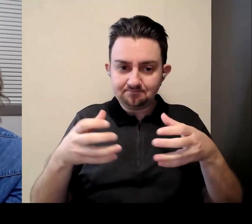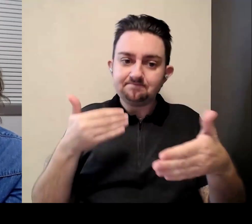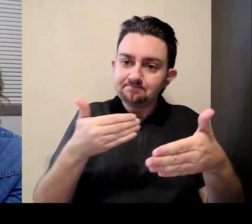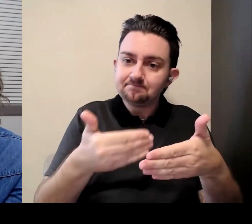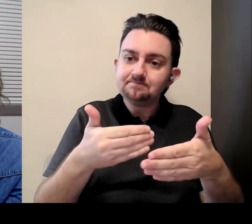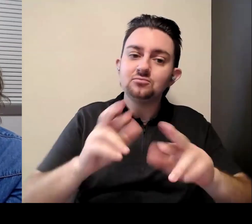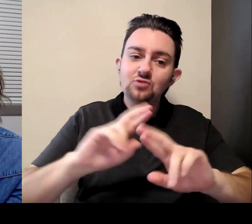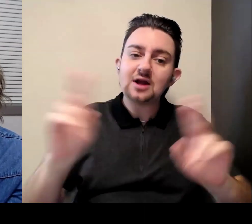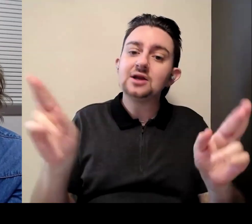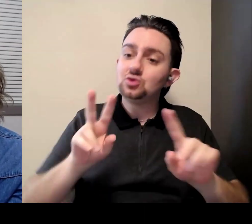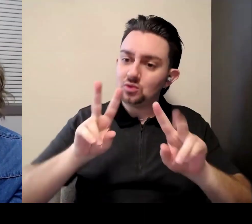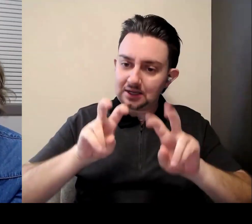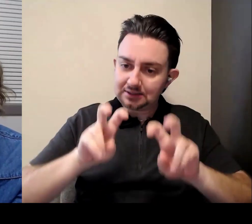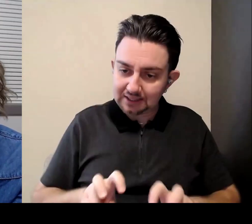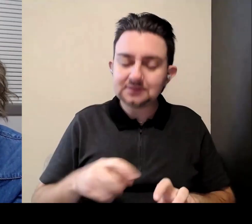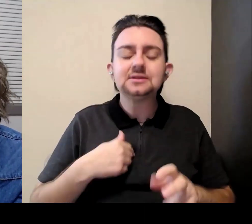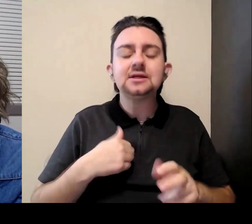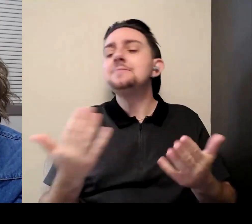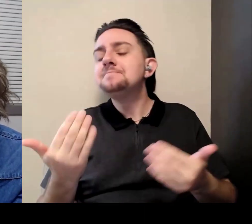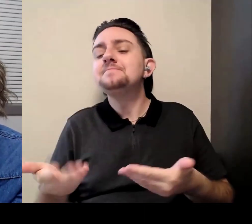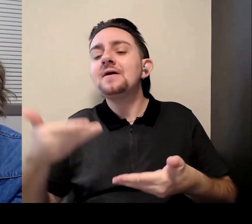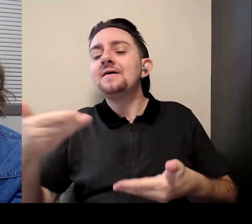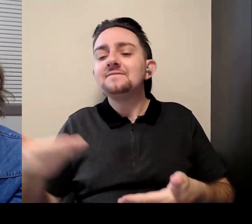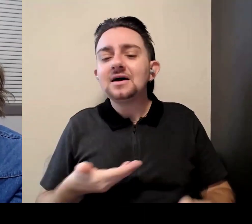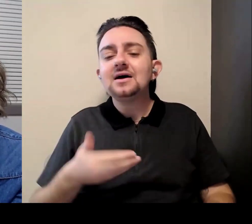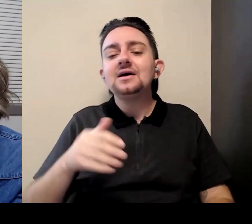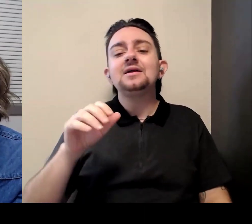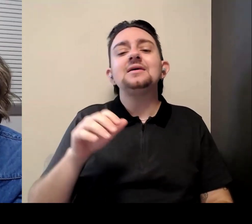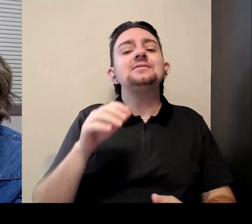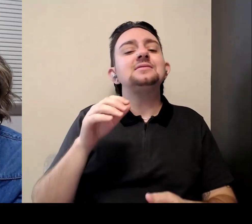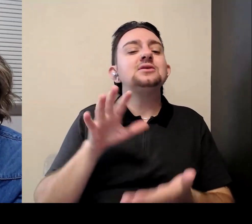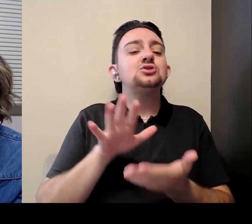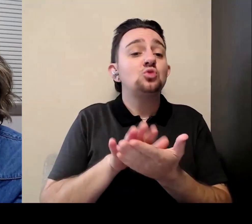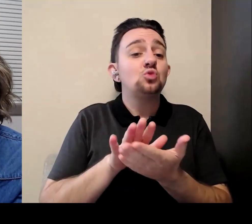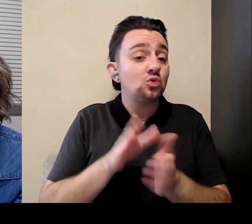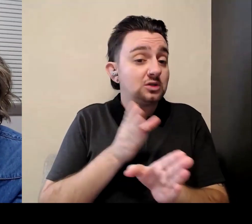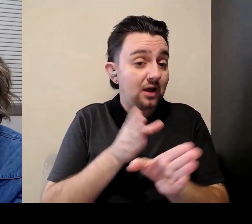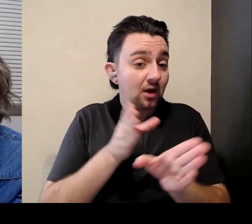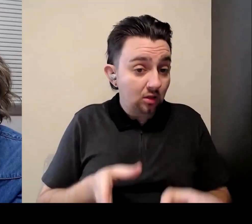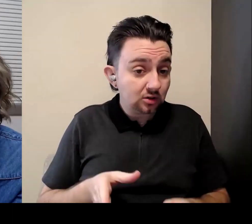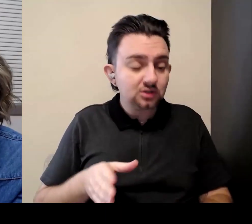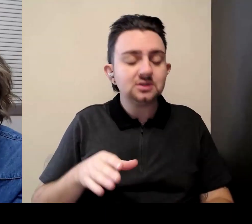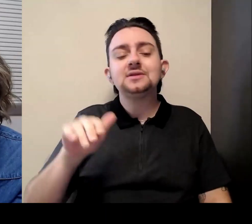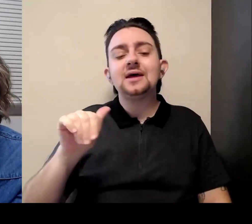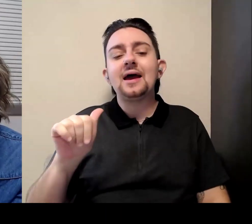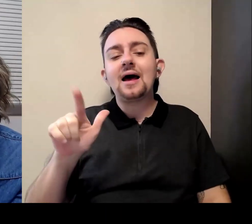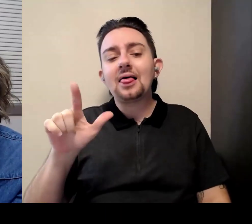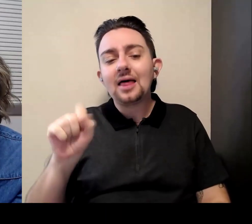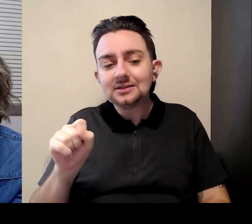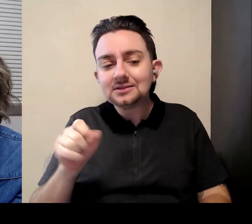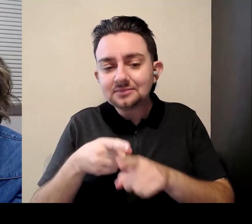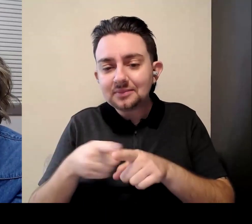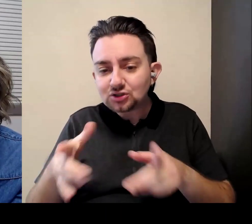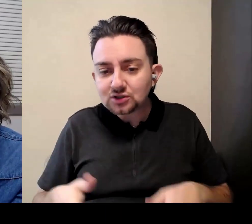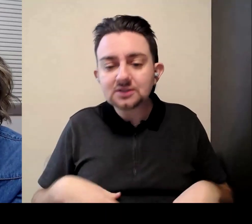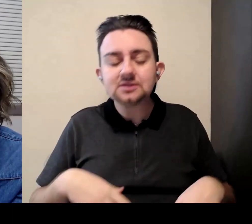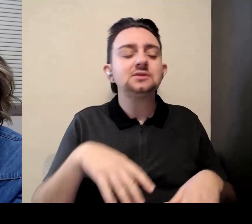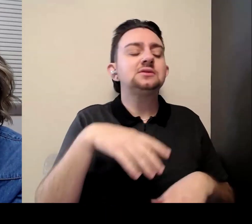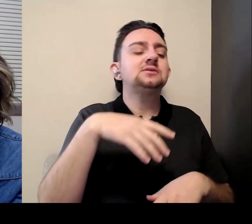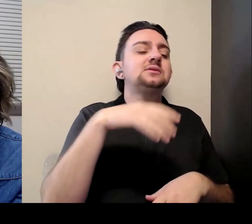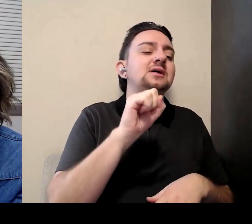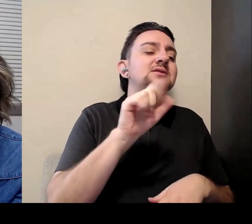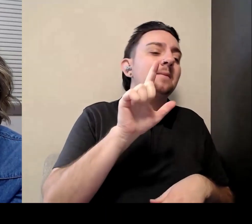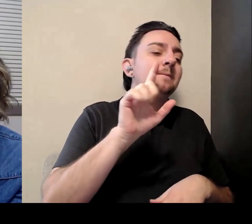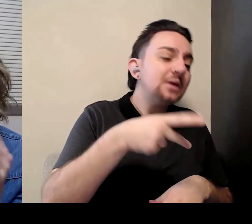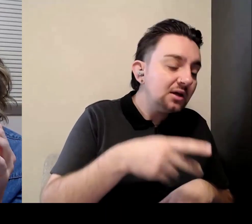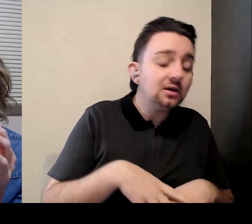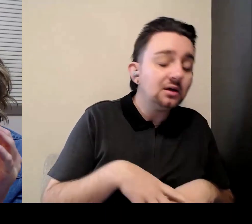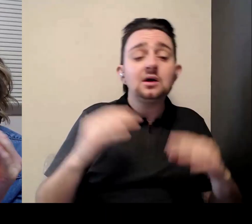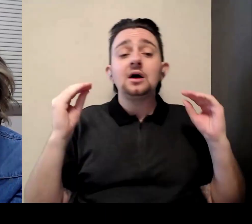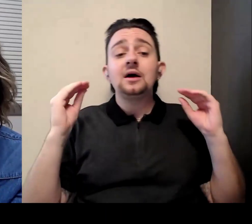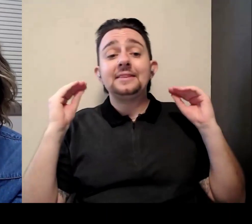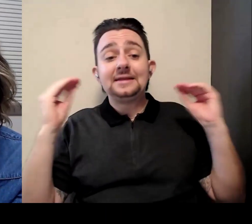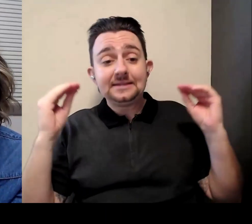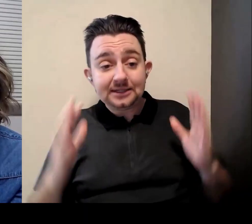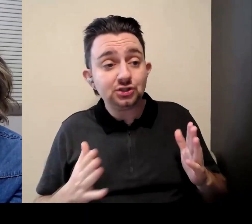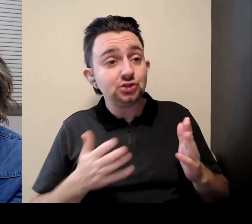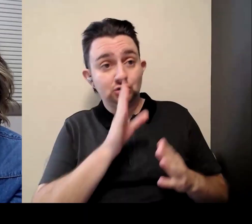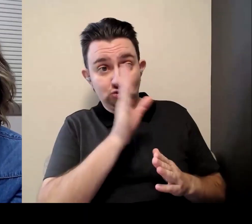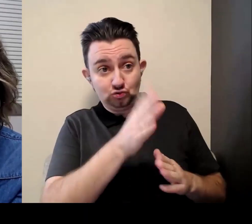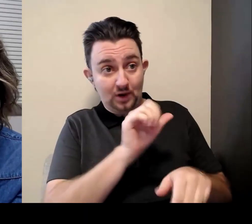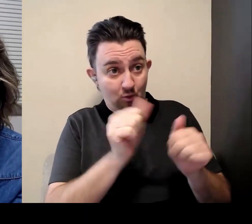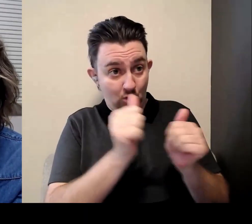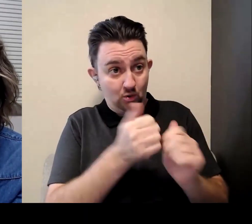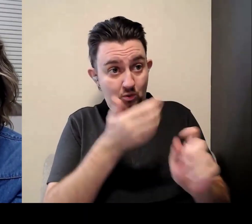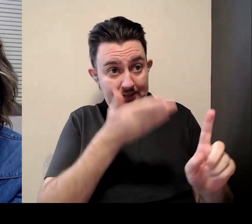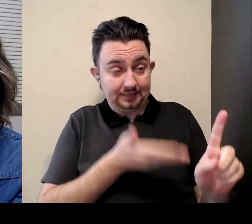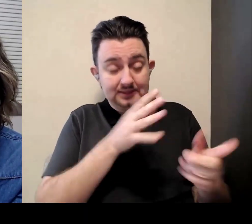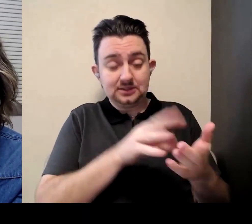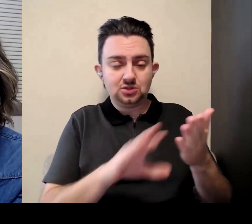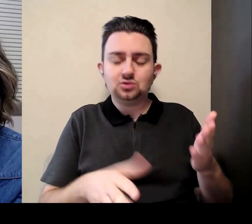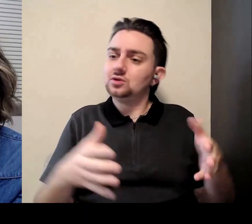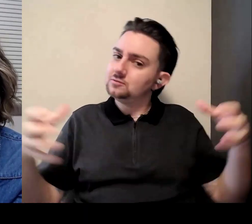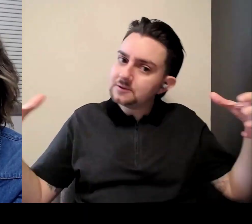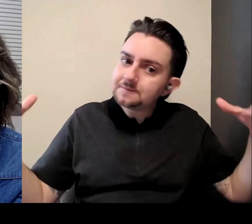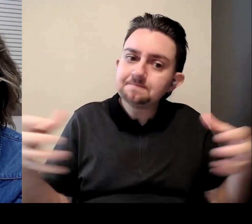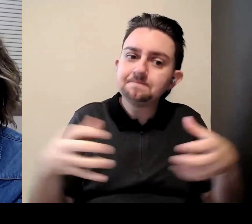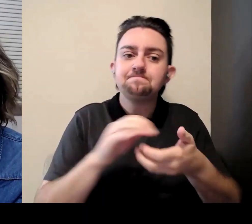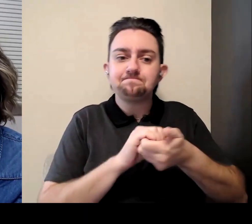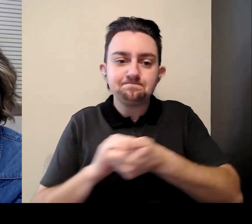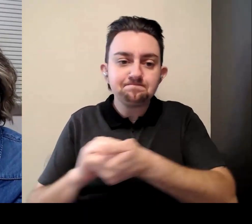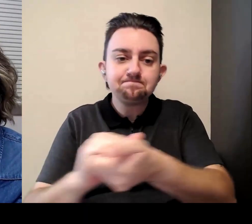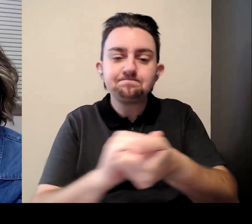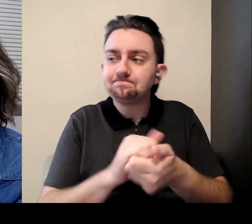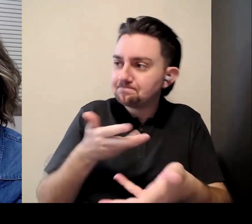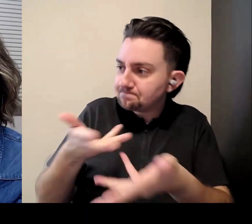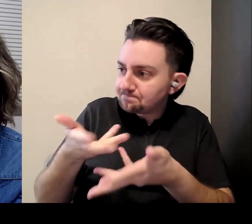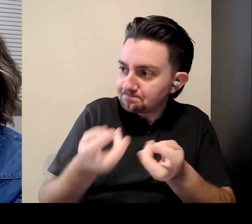The speech language pathologist or ASL specialist and the teacher of students with visual impairment were all very closely connected and talking to one another, and also the teacher of the deaf if appropriate.